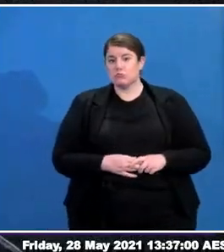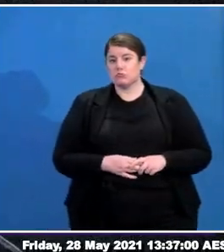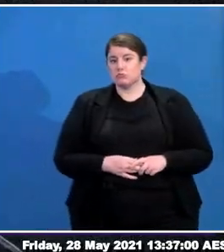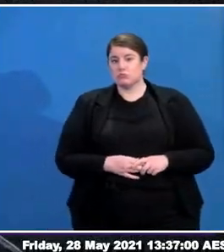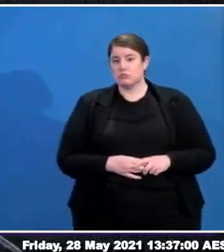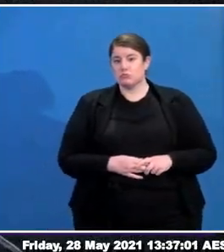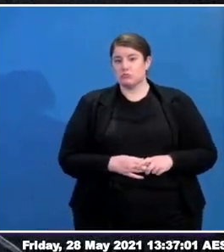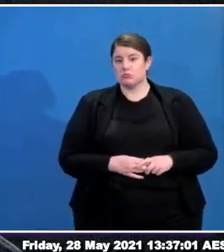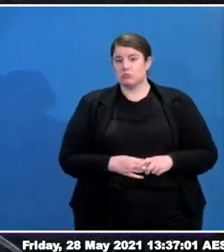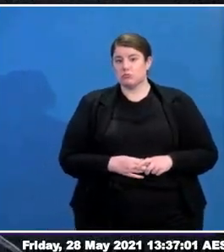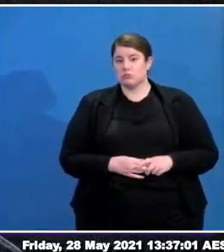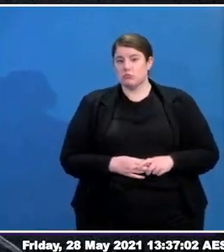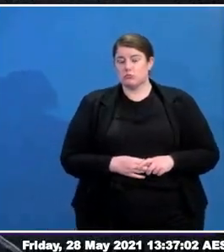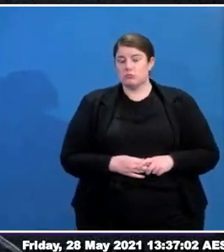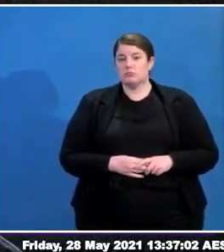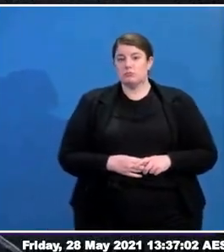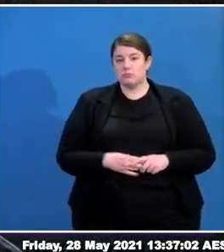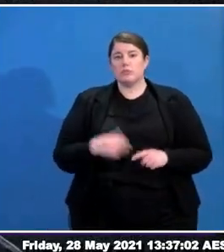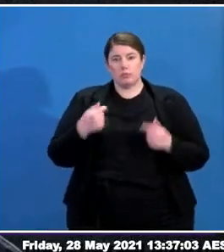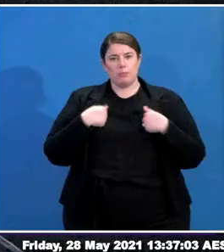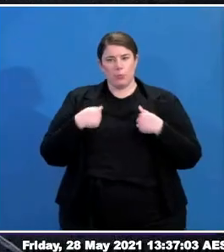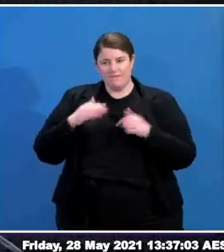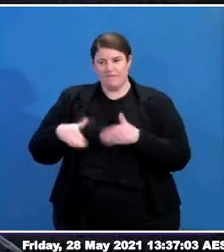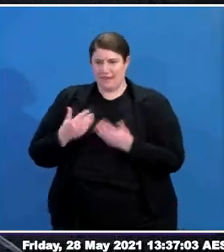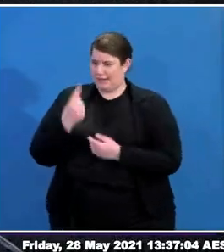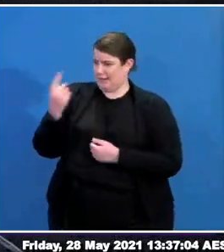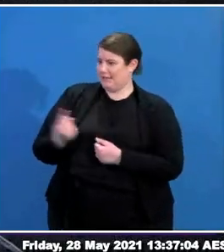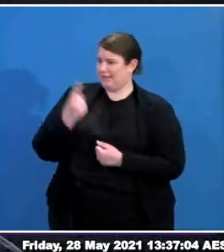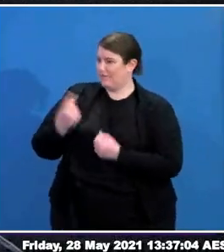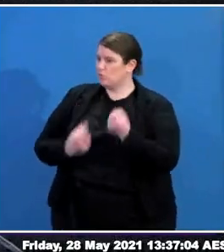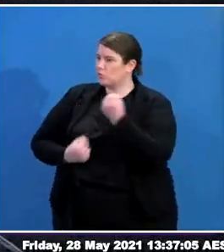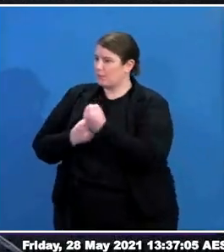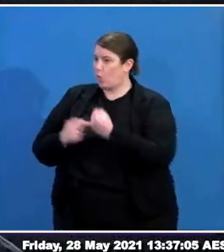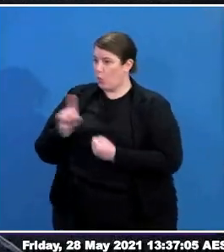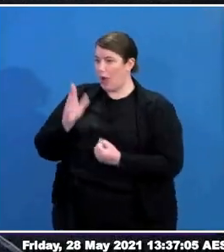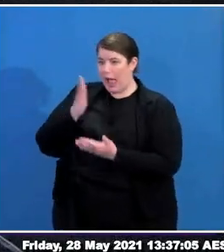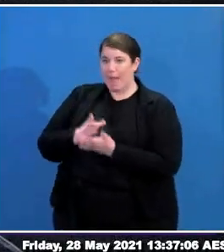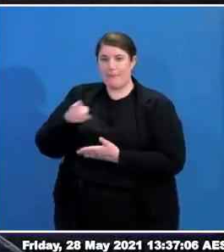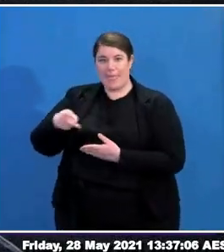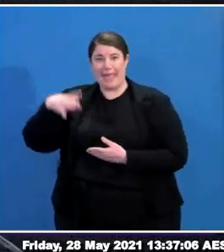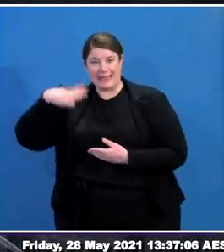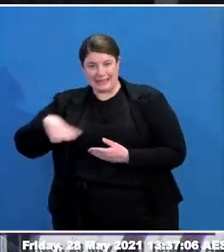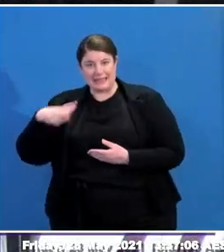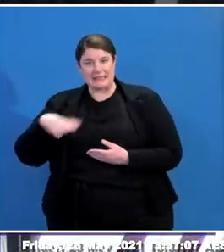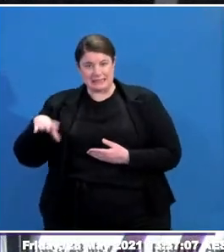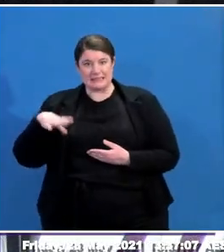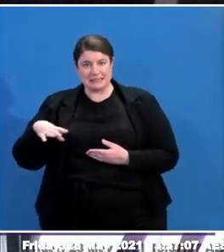MR McNAUGHTON: What we are funding is the individualised support that every individual participant needs in that residence, and the